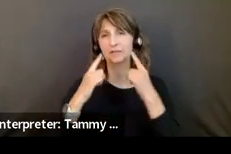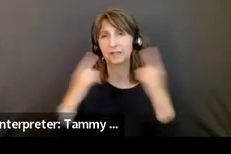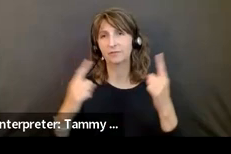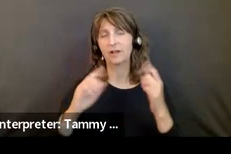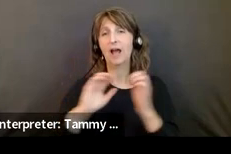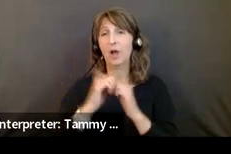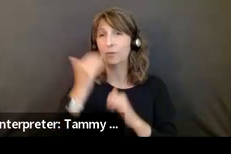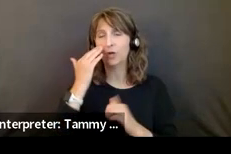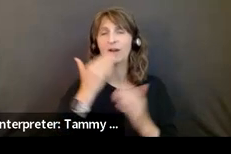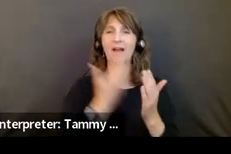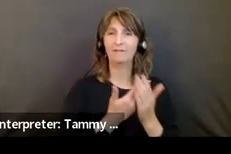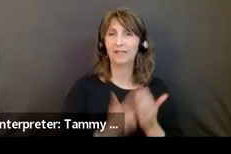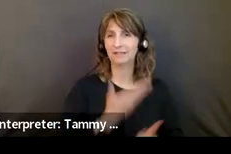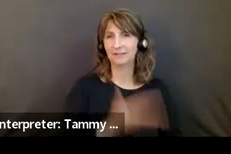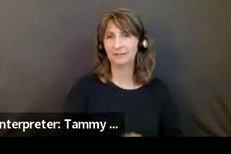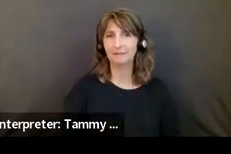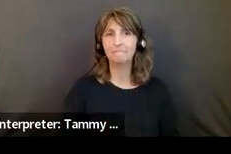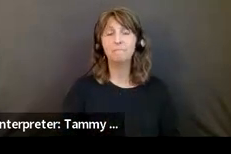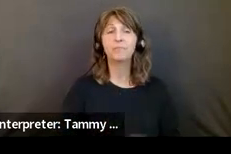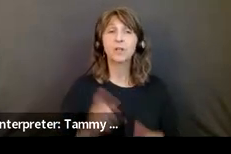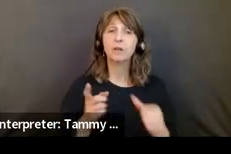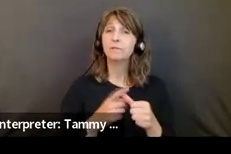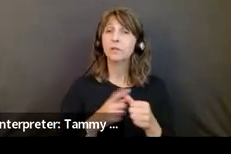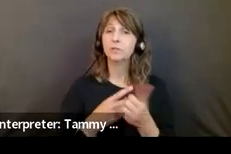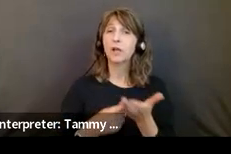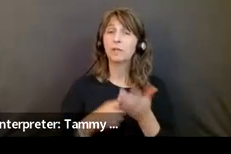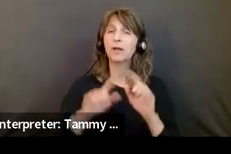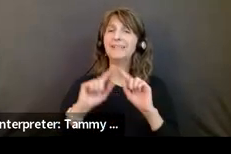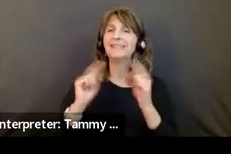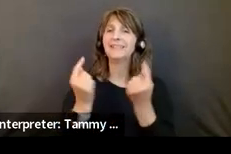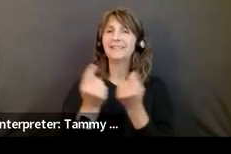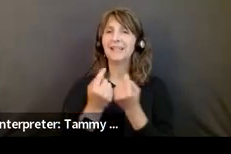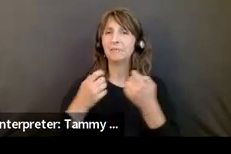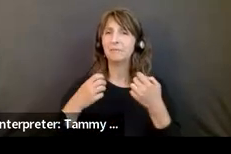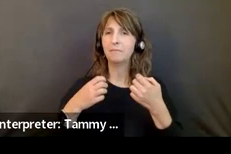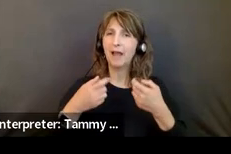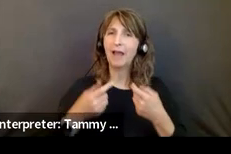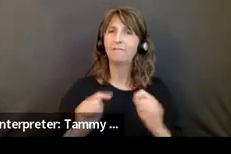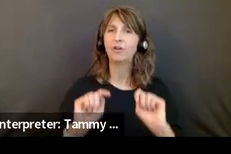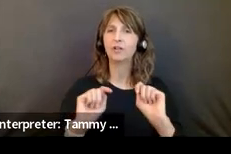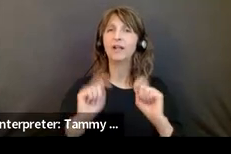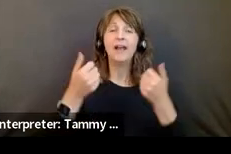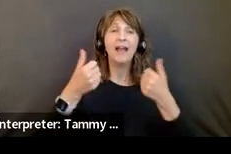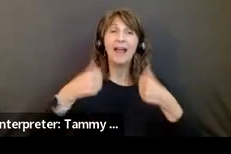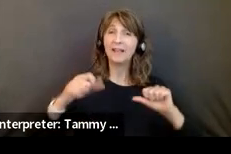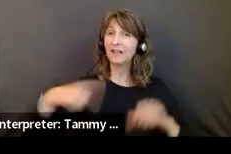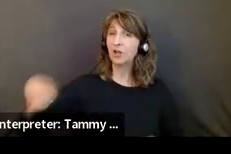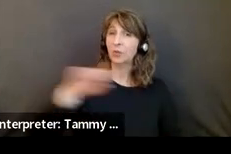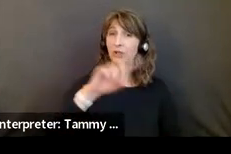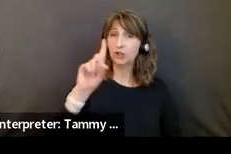The first port I want to talk about is team effort. Anything we do and working with adolescents should be a team effort.